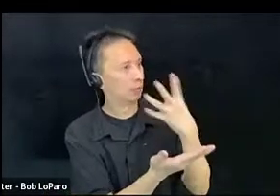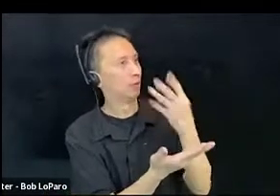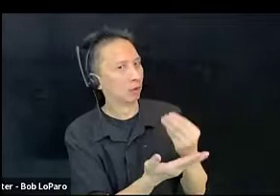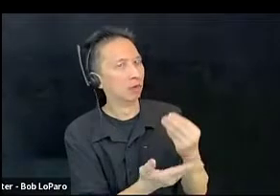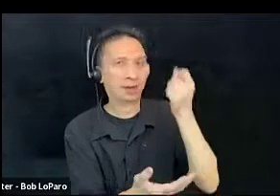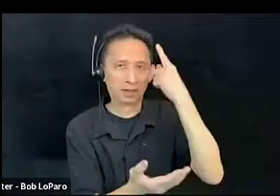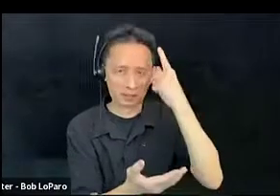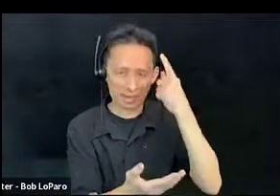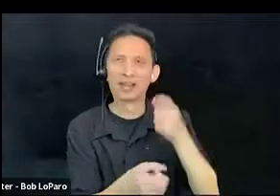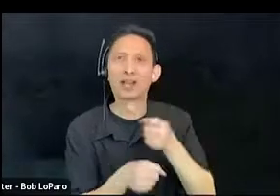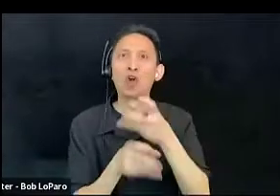We'll let you guys switch.